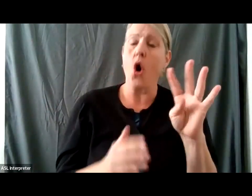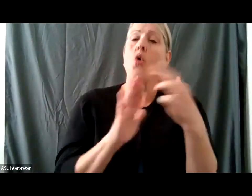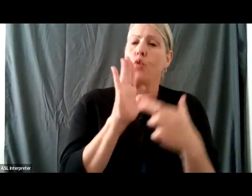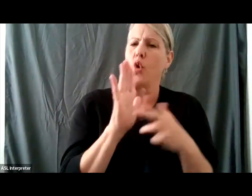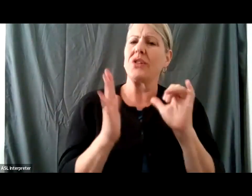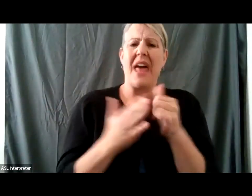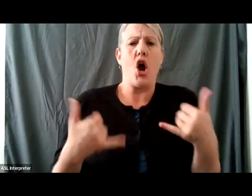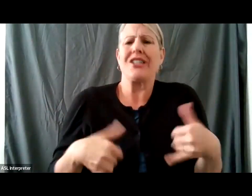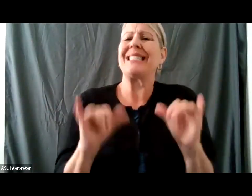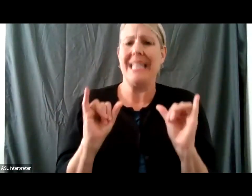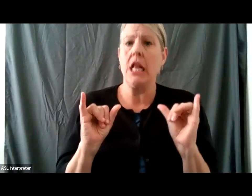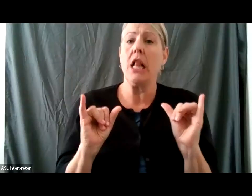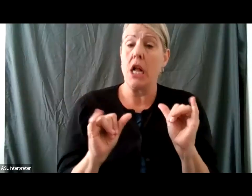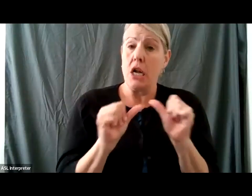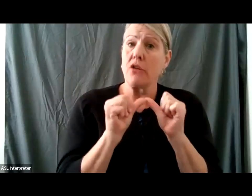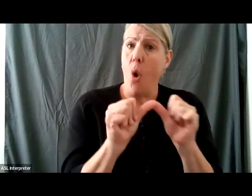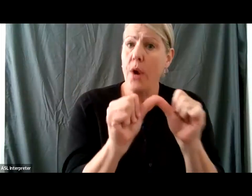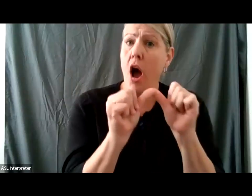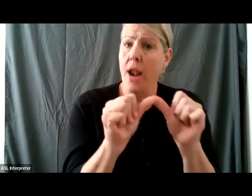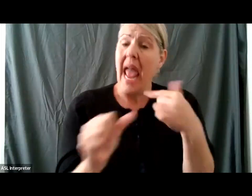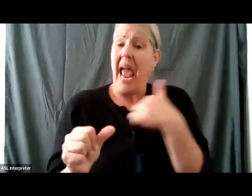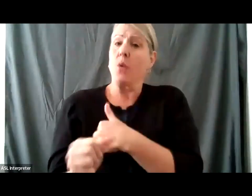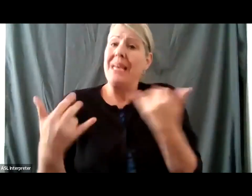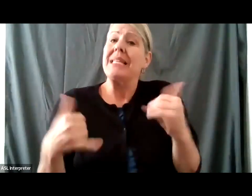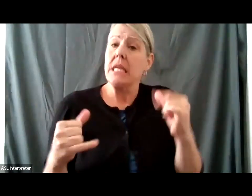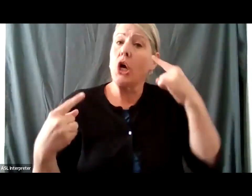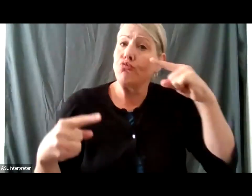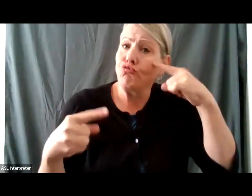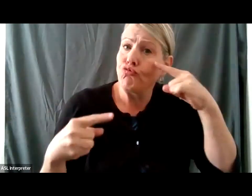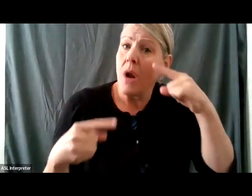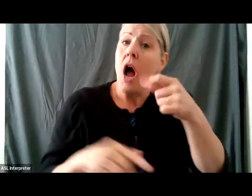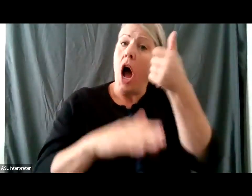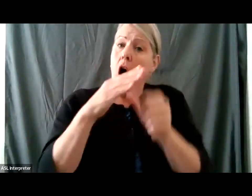And we continue to enforce the authorities who are responsible for under 504 as well